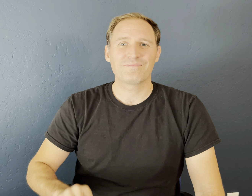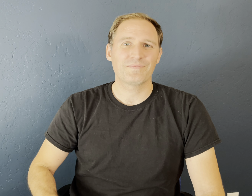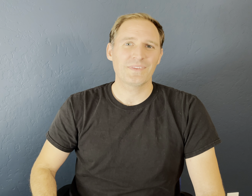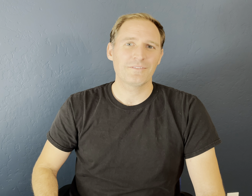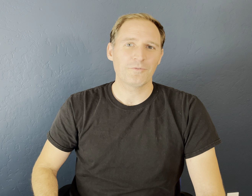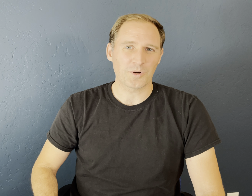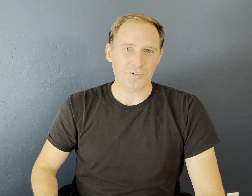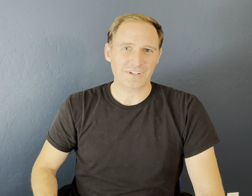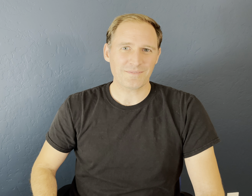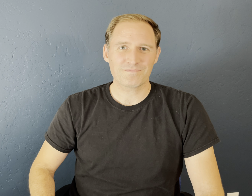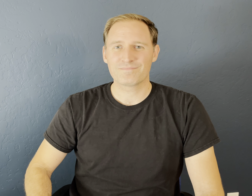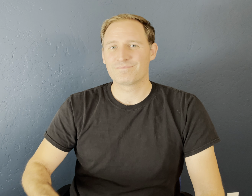One more time.